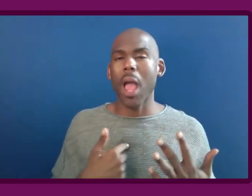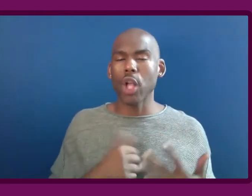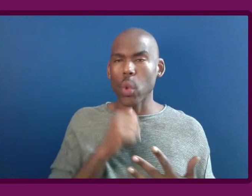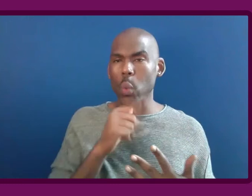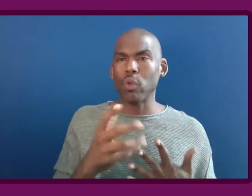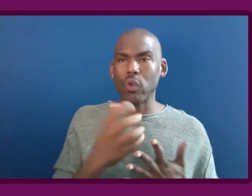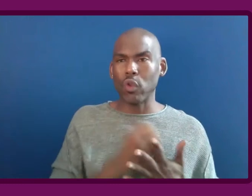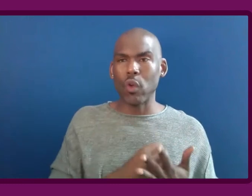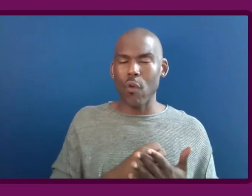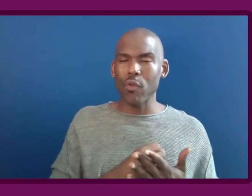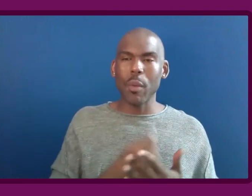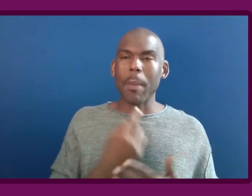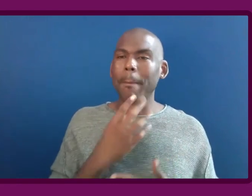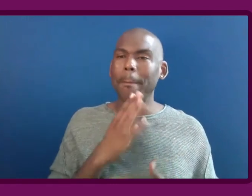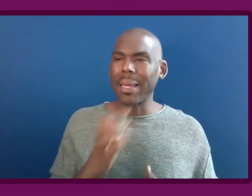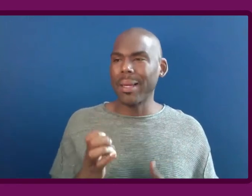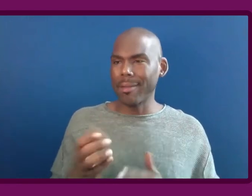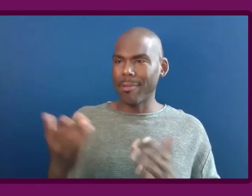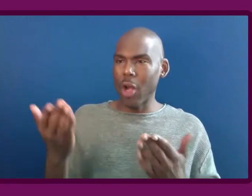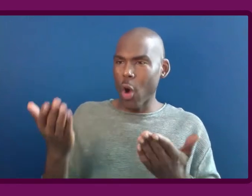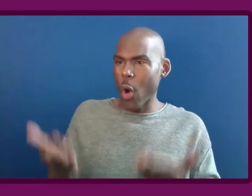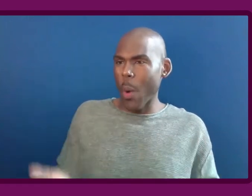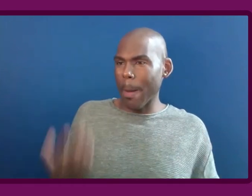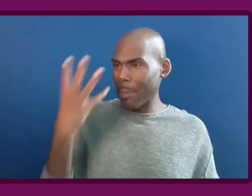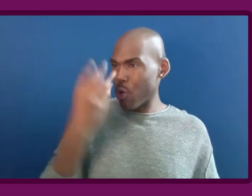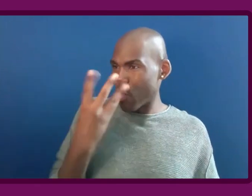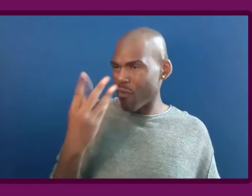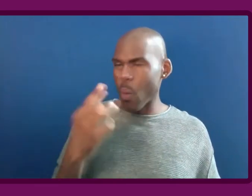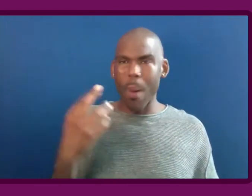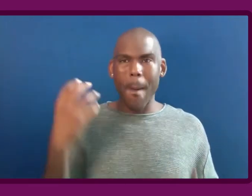I would not deserve to be called beautiful. I would not deserve to be called powerful. I